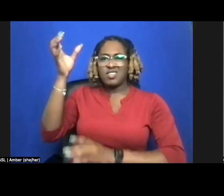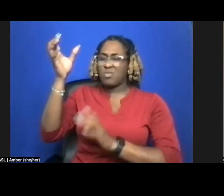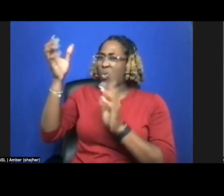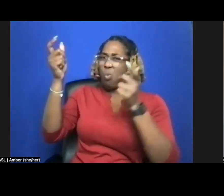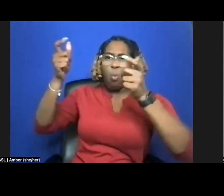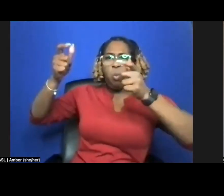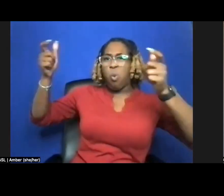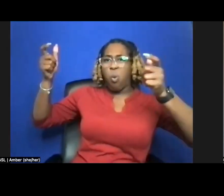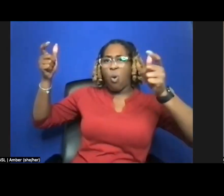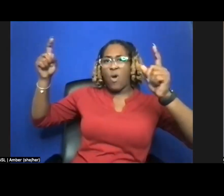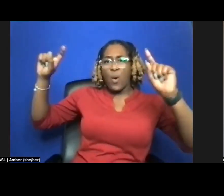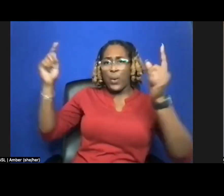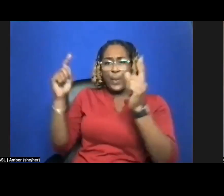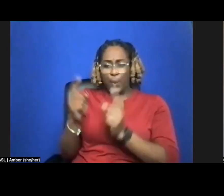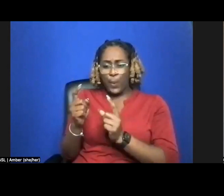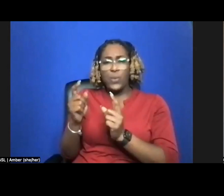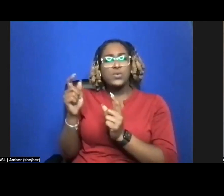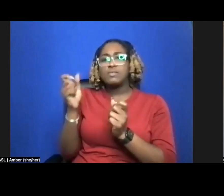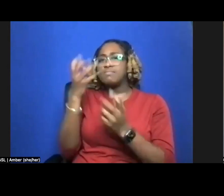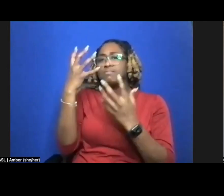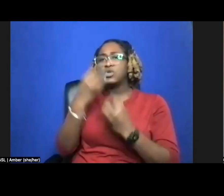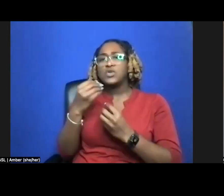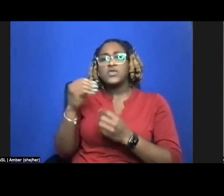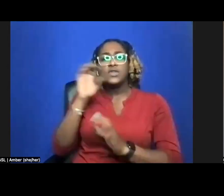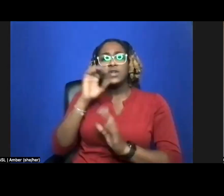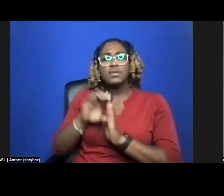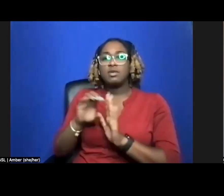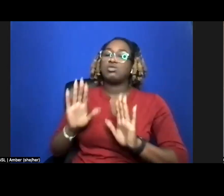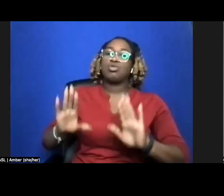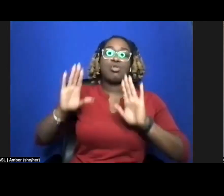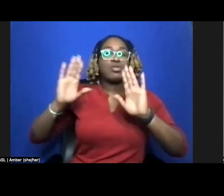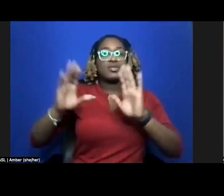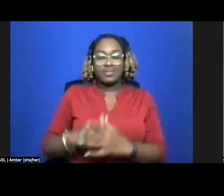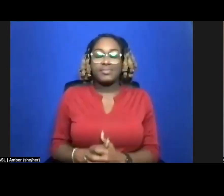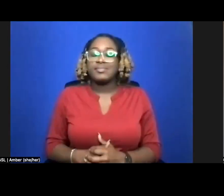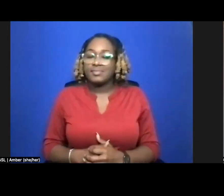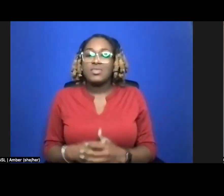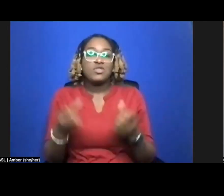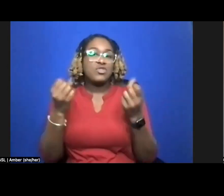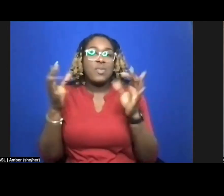beautiful images… it's just awesome. I'm just, there's so many lines in here you just focus in